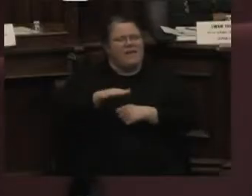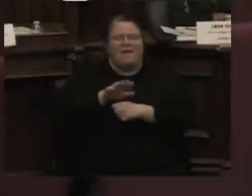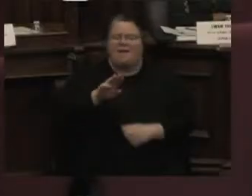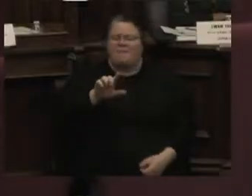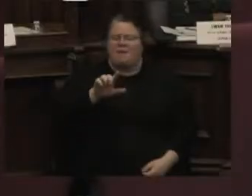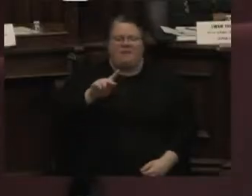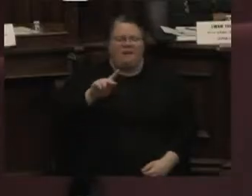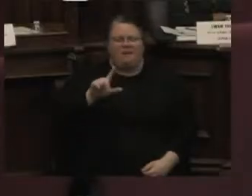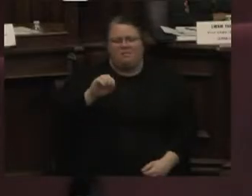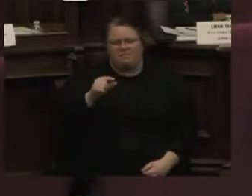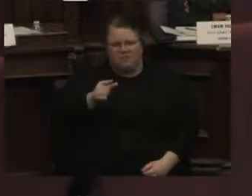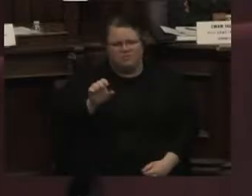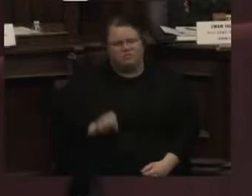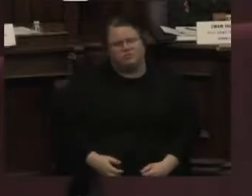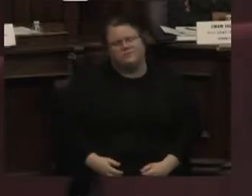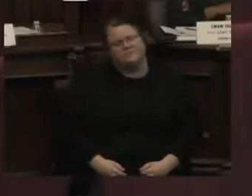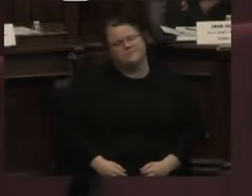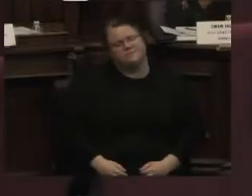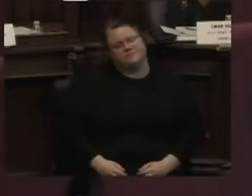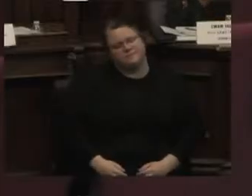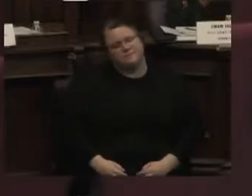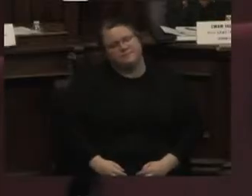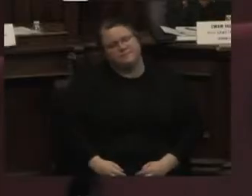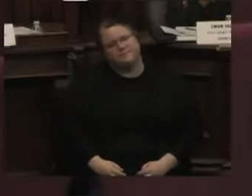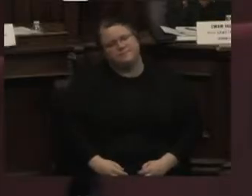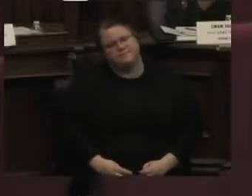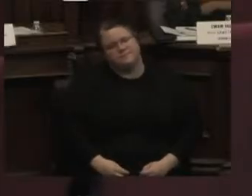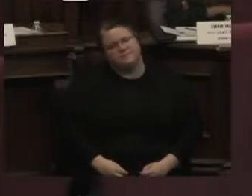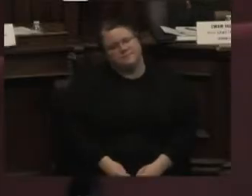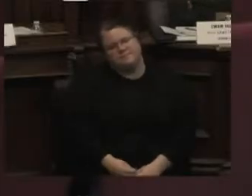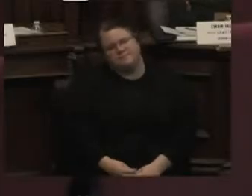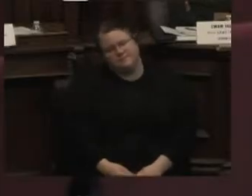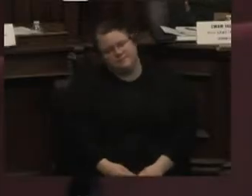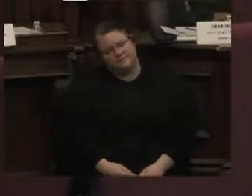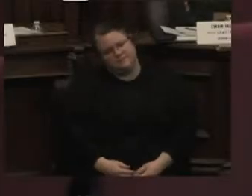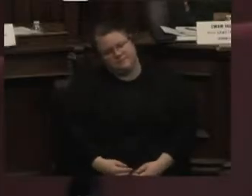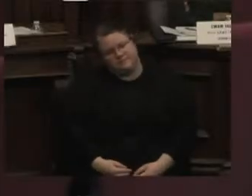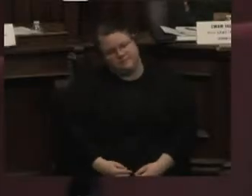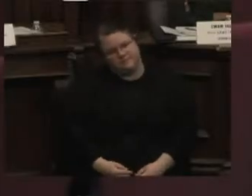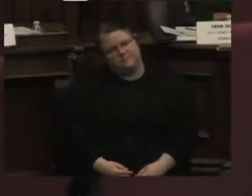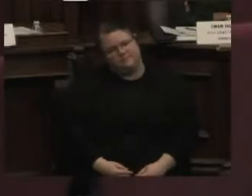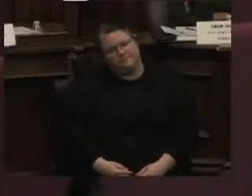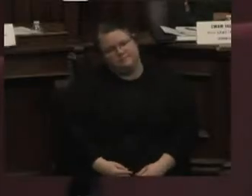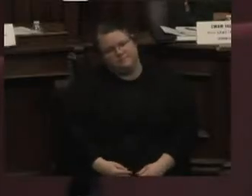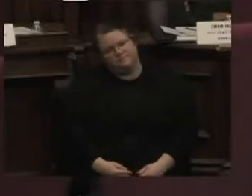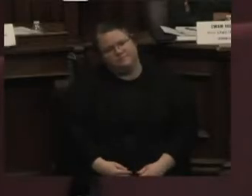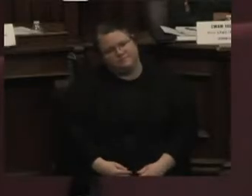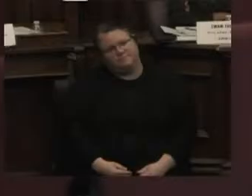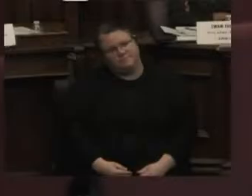about about a little over 20